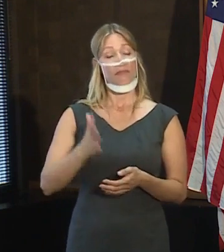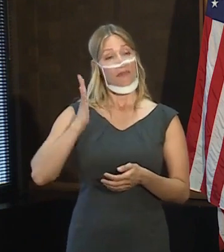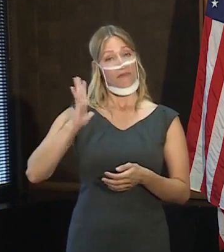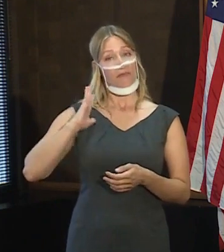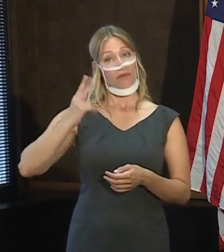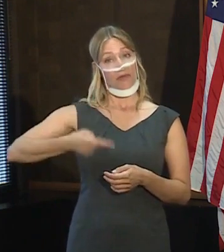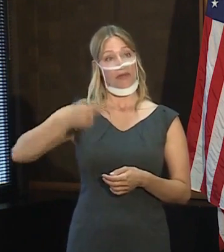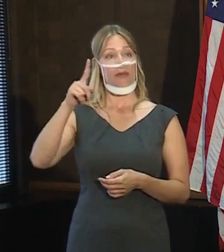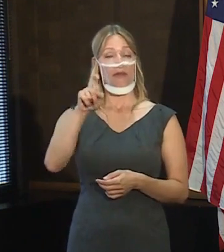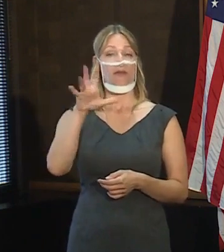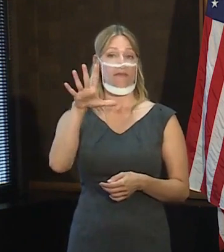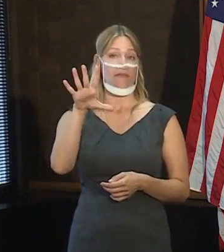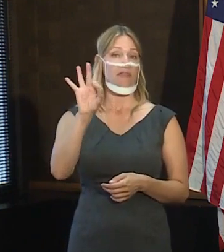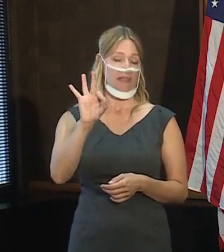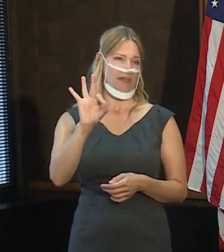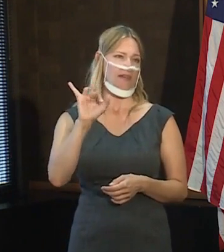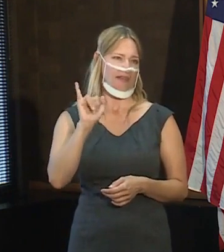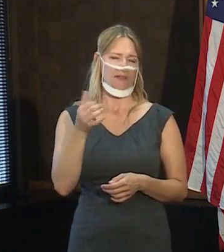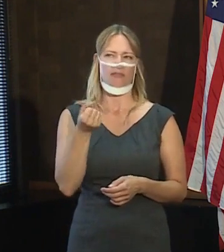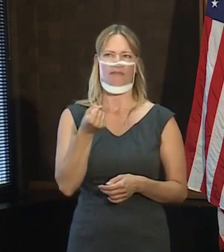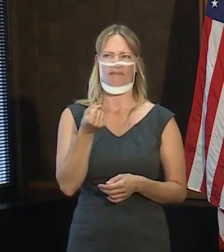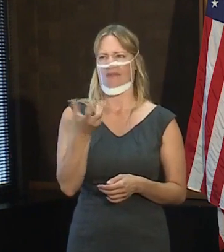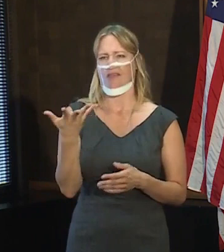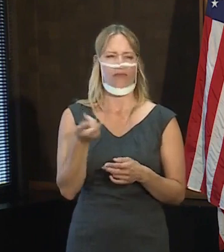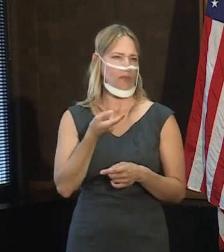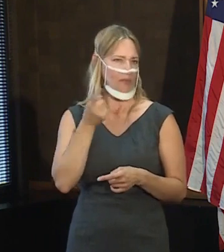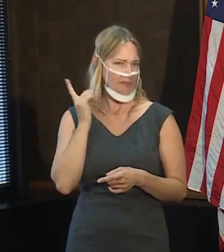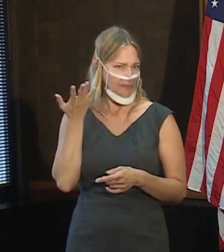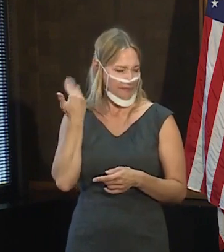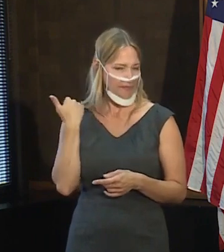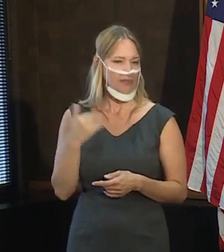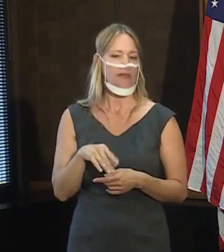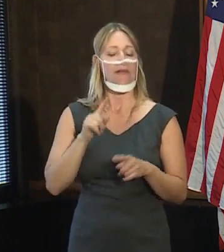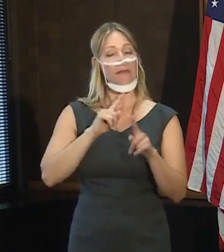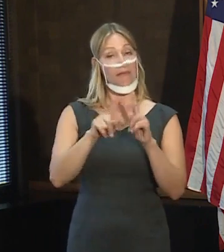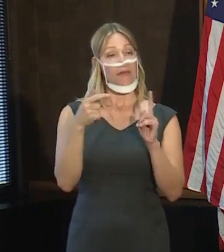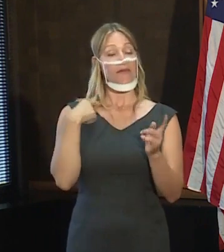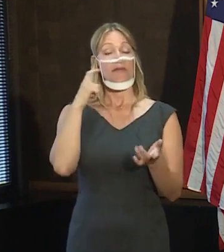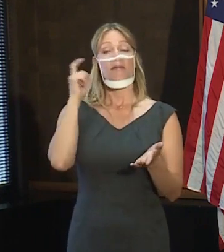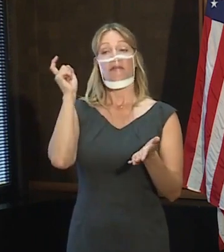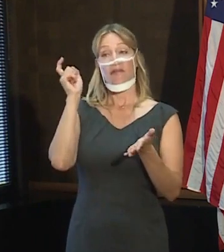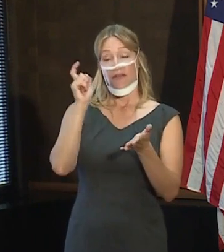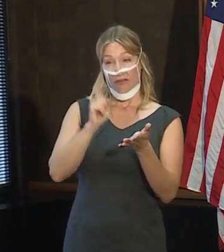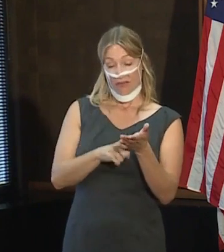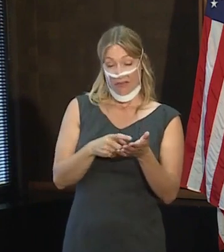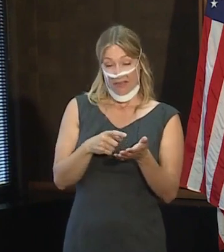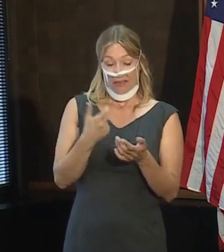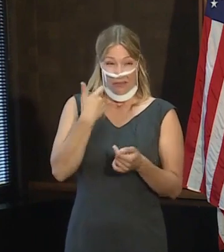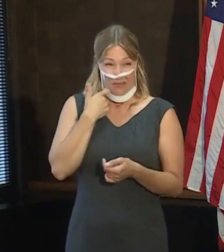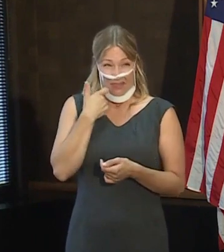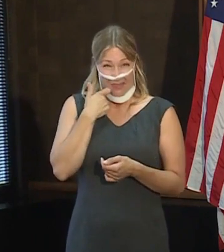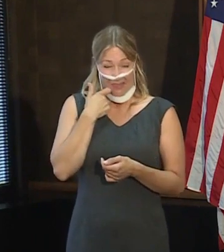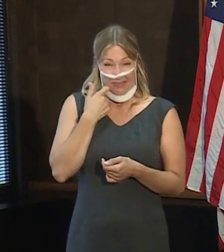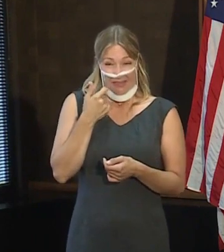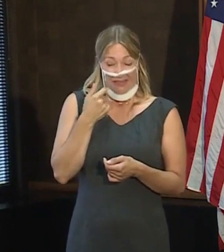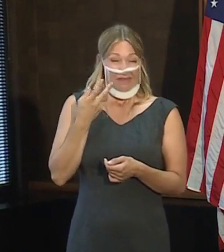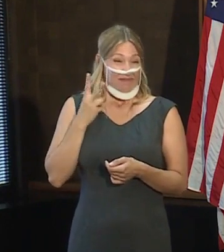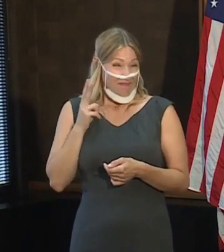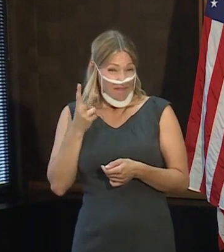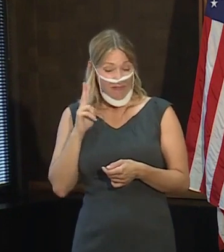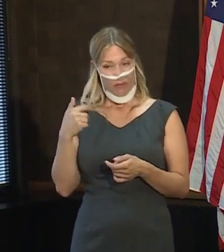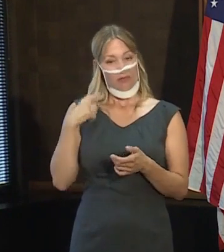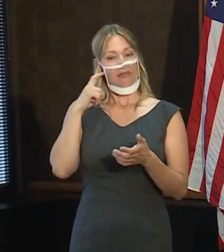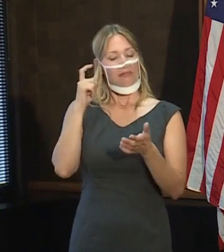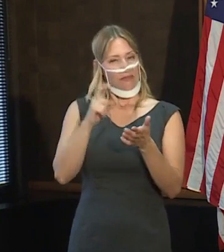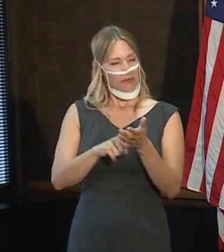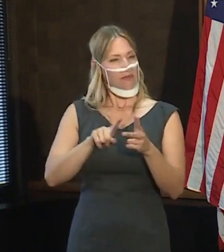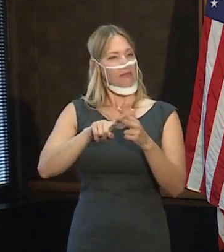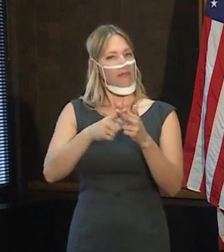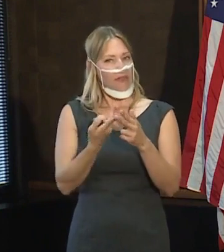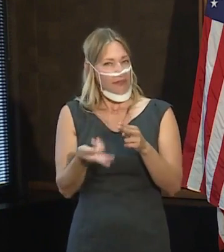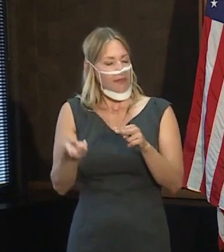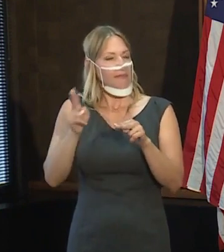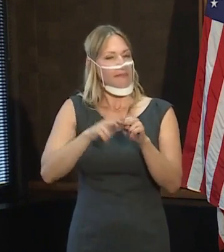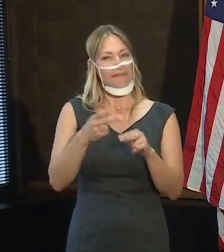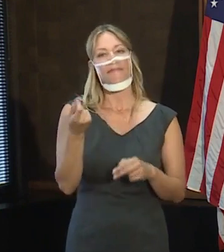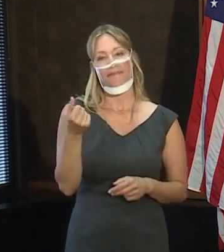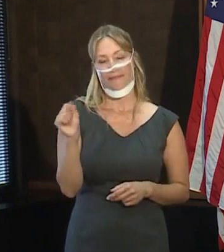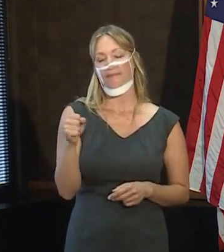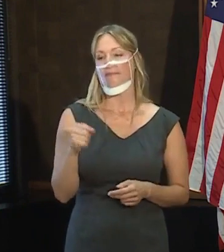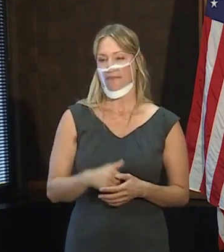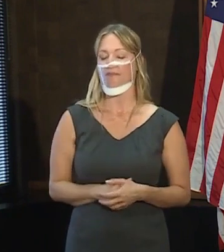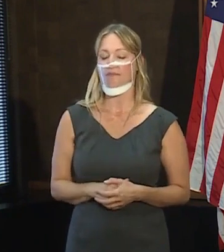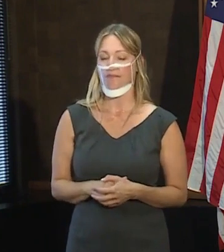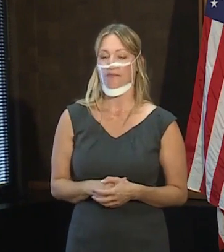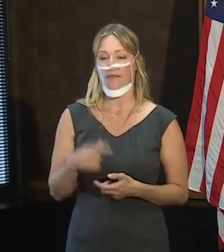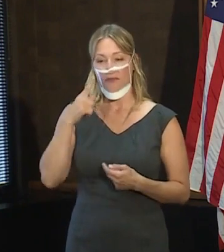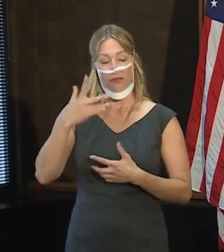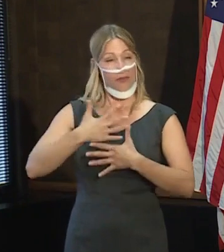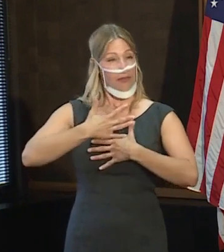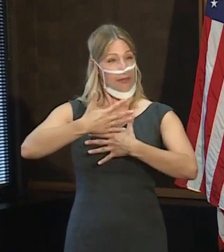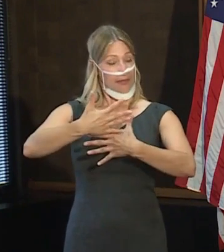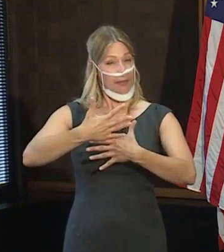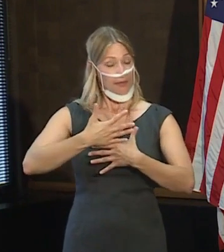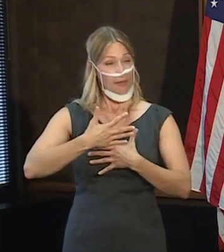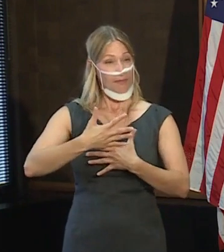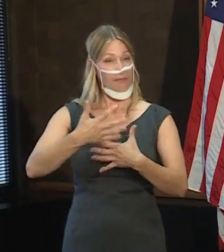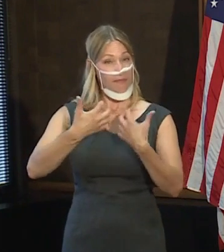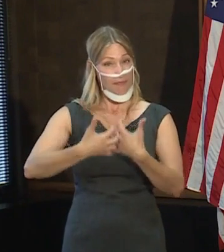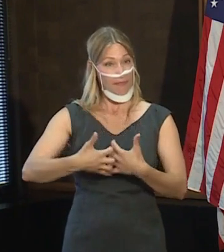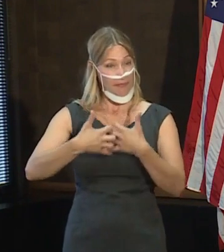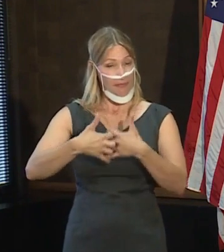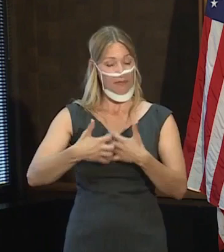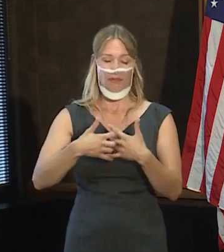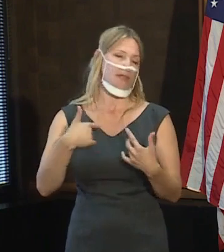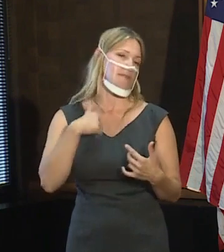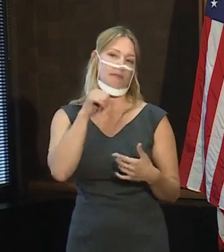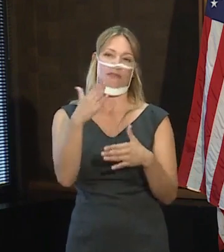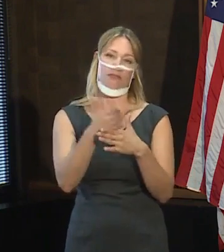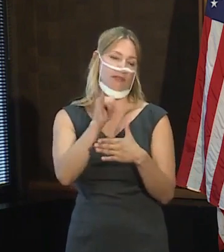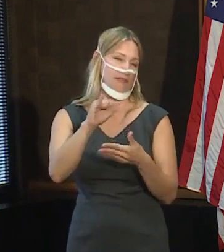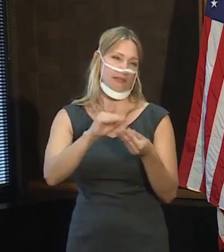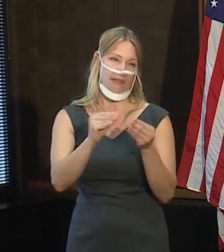THAT IS ACTUALLY OKAY BECAUSE WE HAD A HIGH OF 159 SEVERAL WEEKS AGO, BUT STILL WHAT WE ARE SEEING OVER THE LAST FEW DAYS WE ARE SEEING OVER THIS WEEK AND IT STARTED TO INCREASE A LITTLE BIT